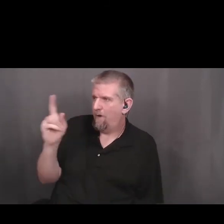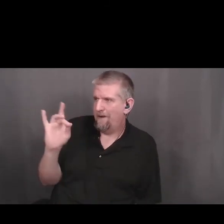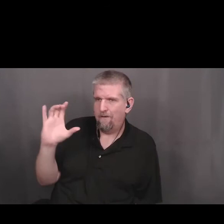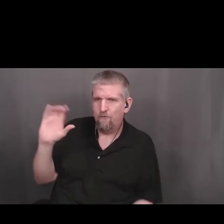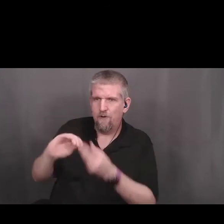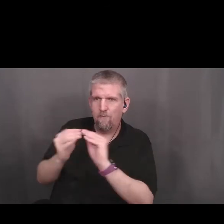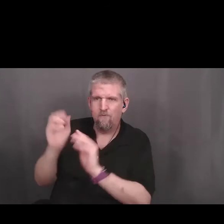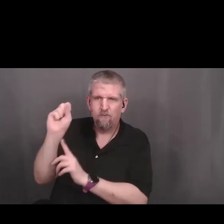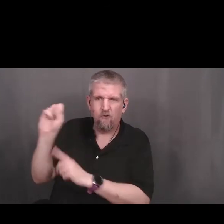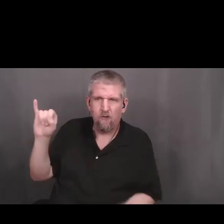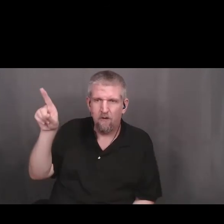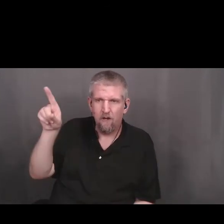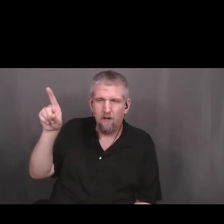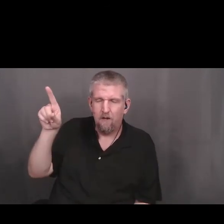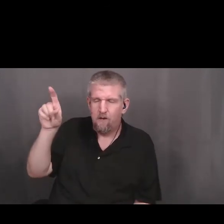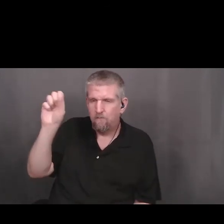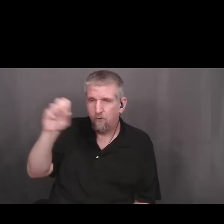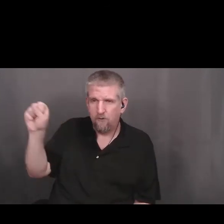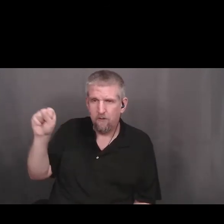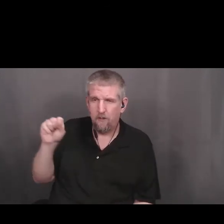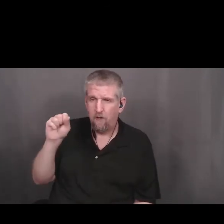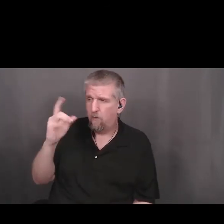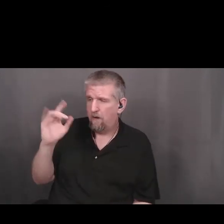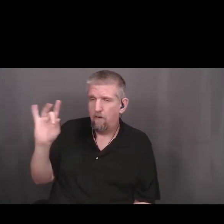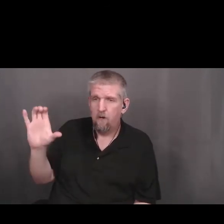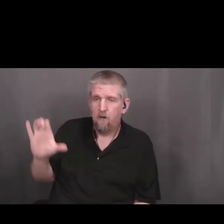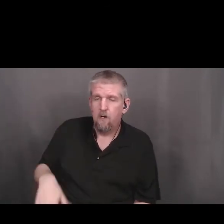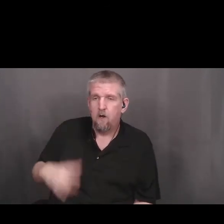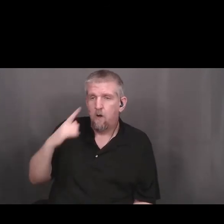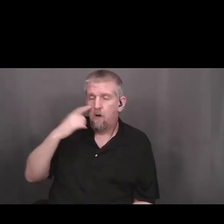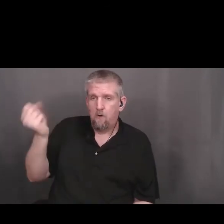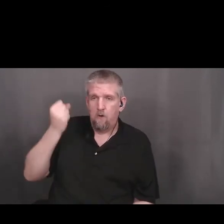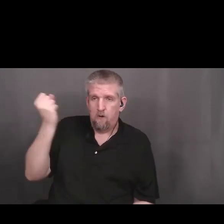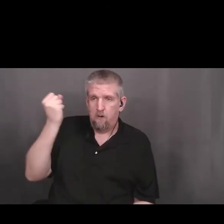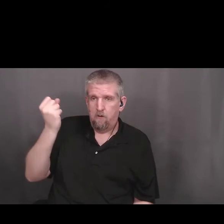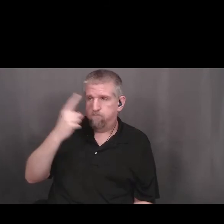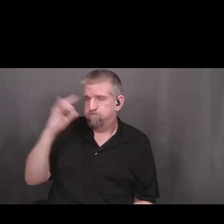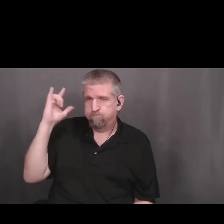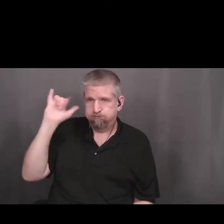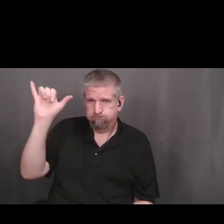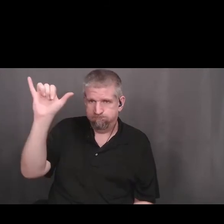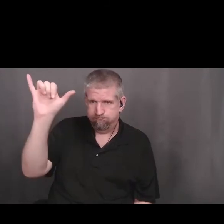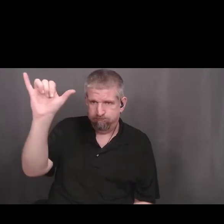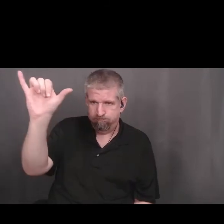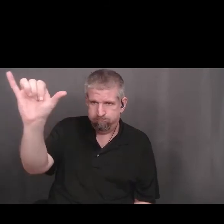for your social security office, you will be on hold for two hours and it might disconnect and that does not lead to a good time.